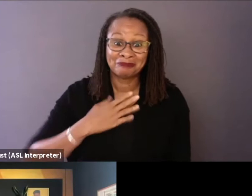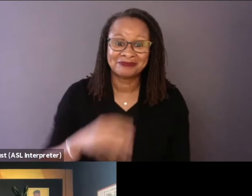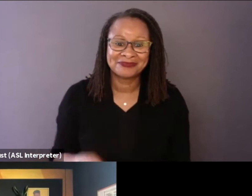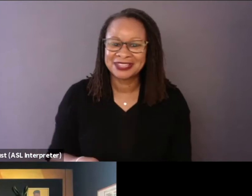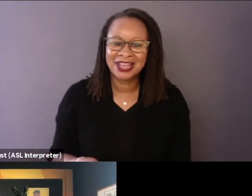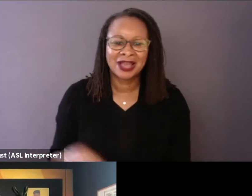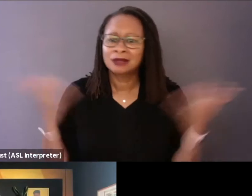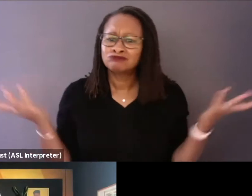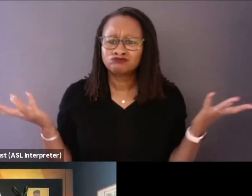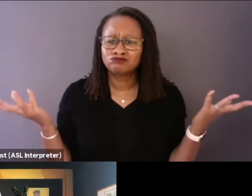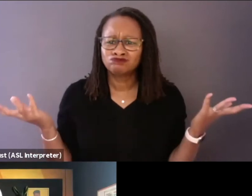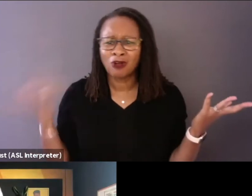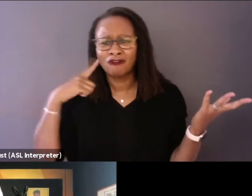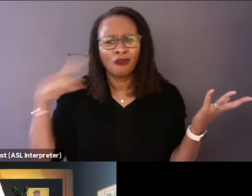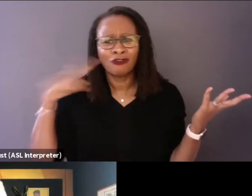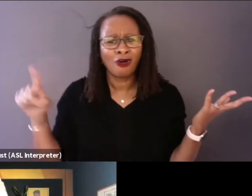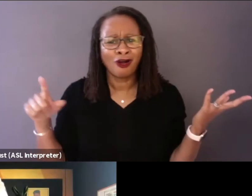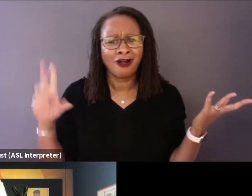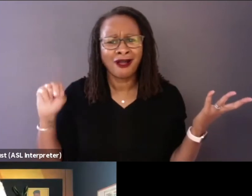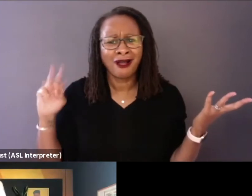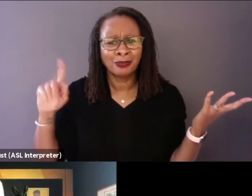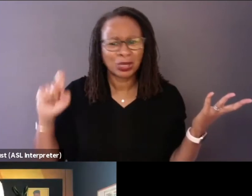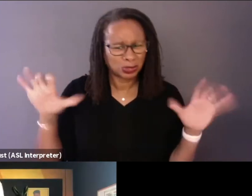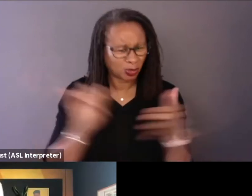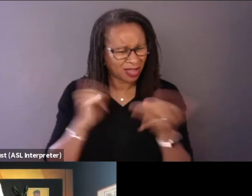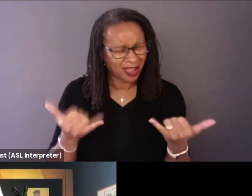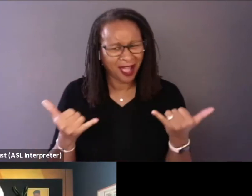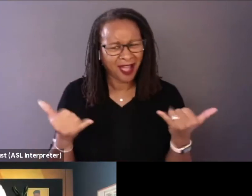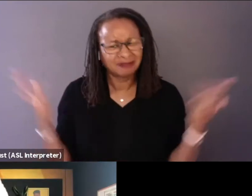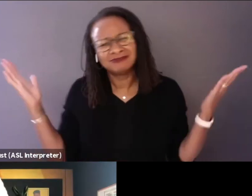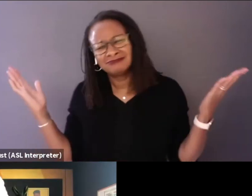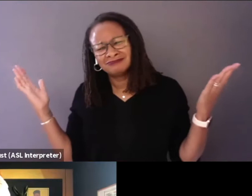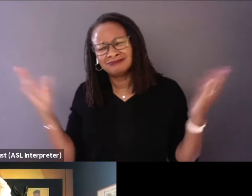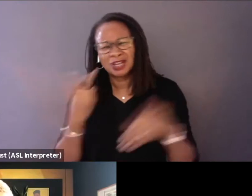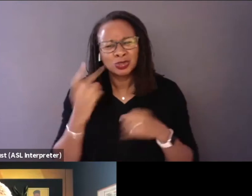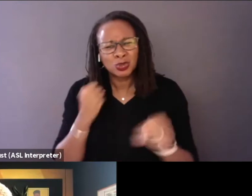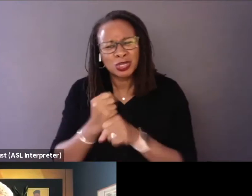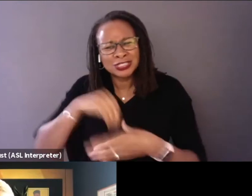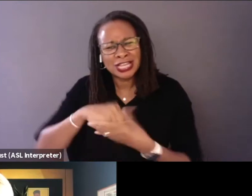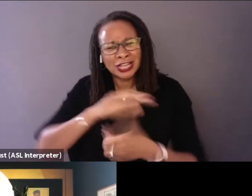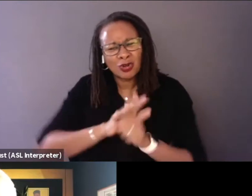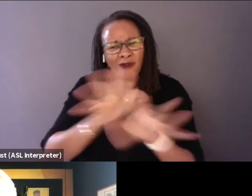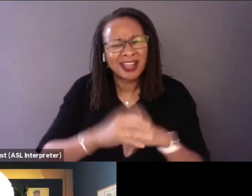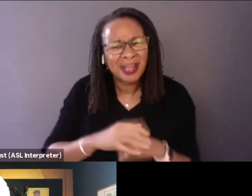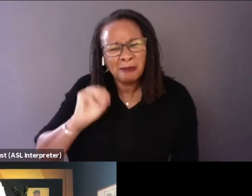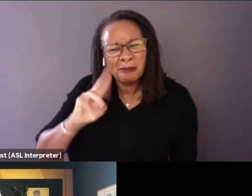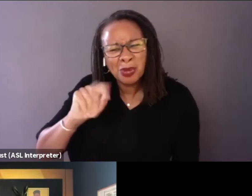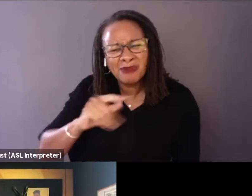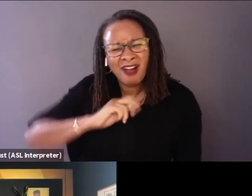Why would I unmute myself? Is that what we do now? Yeah, we're two years into this and we're still like, "What is this muting thing?" It's fine. - I keep saying,